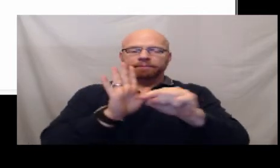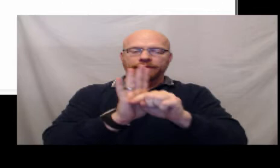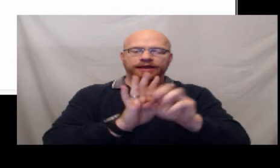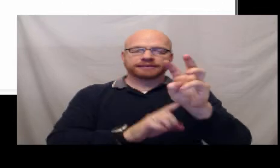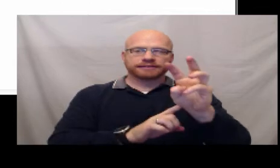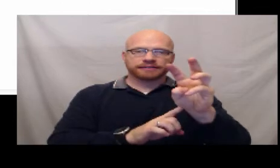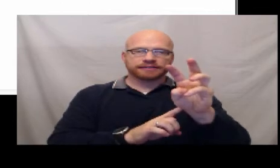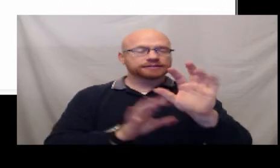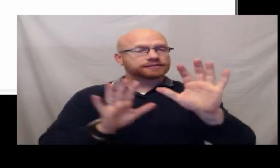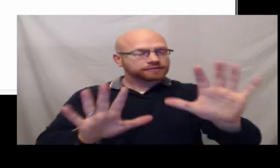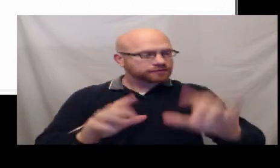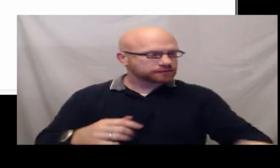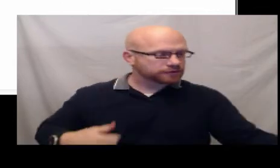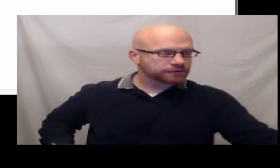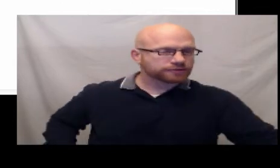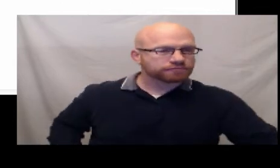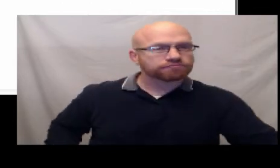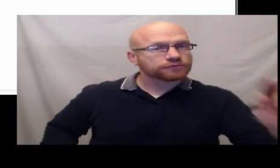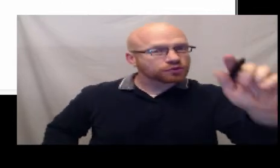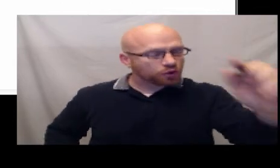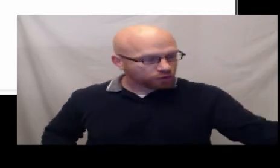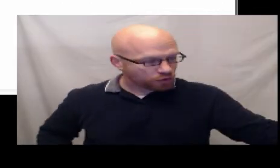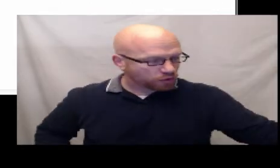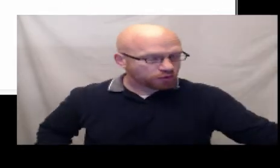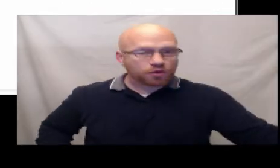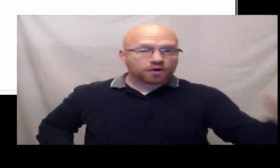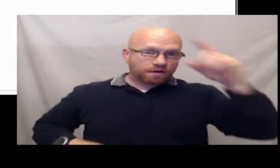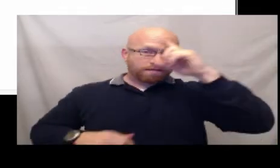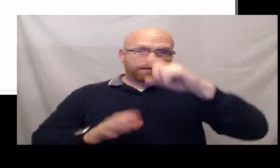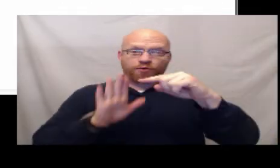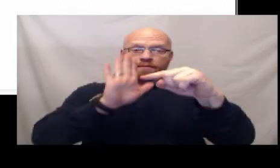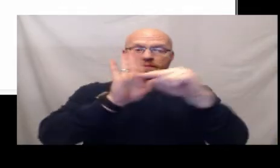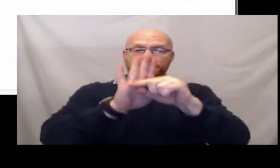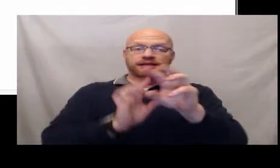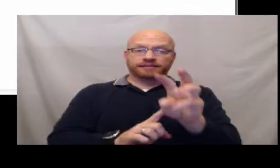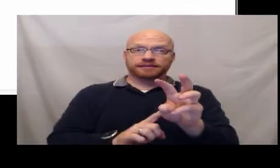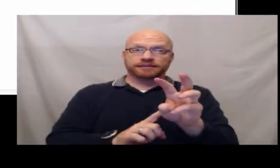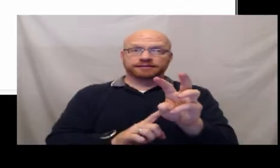Now we have the second example, x squared plus one, minus six.